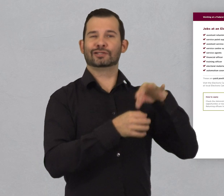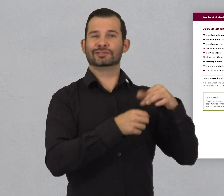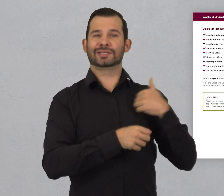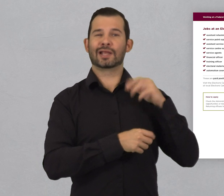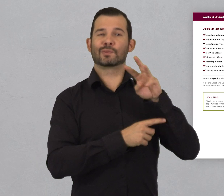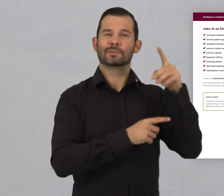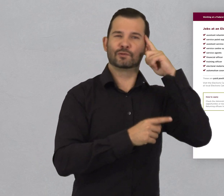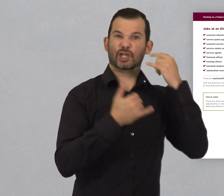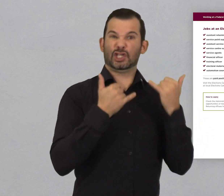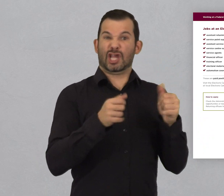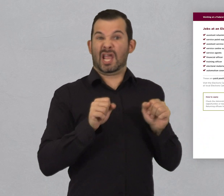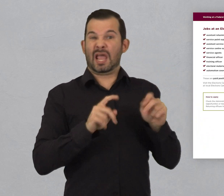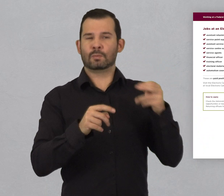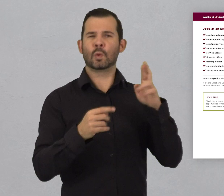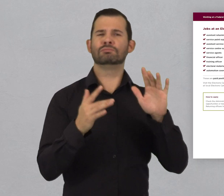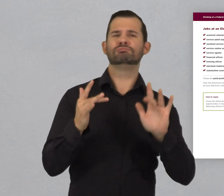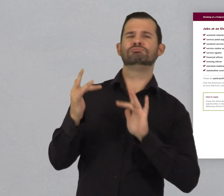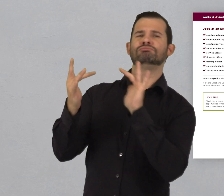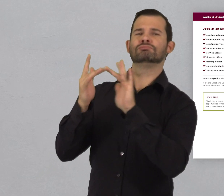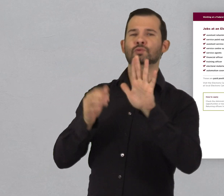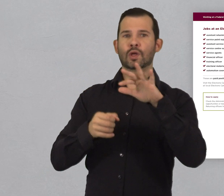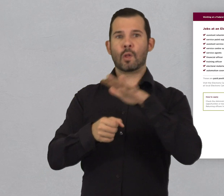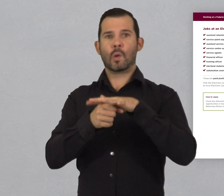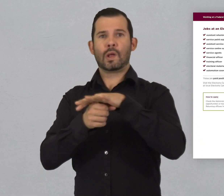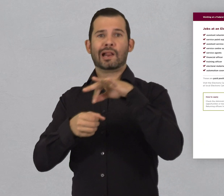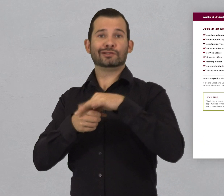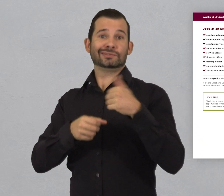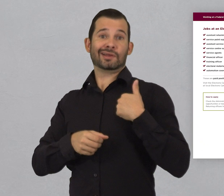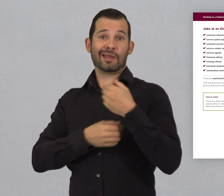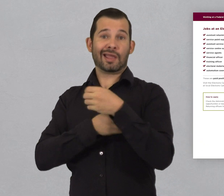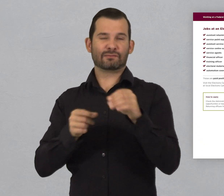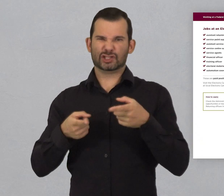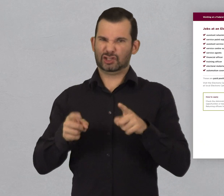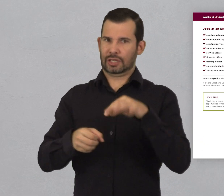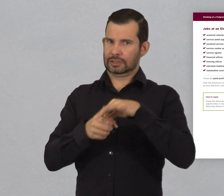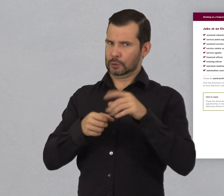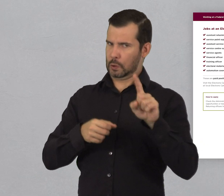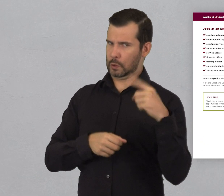opportunities or reach out to your local Elections Canada office (during an election